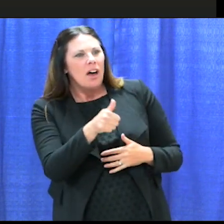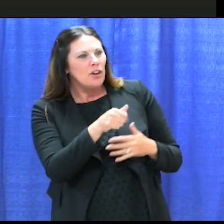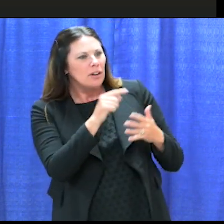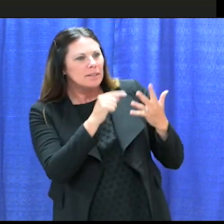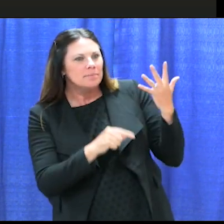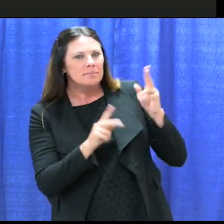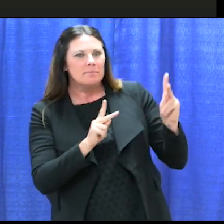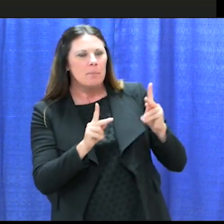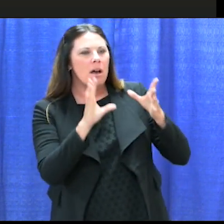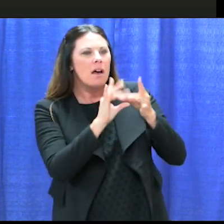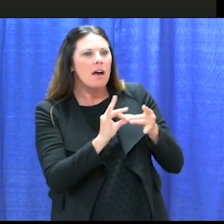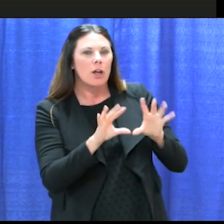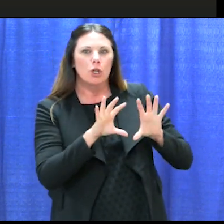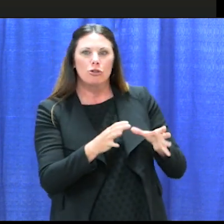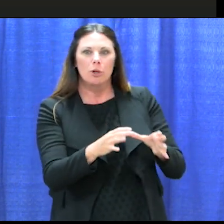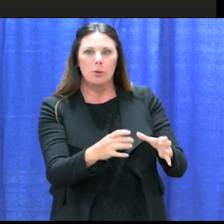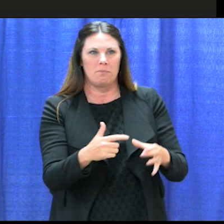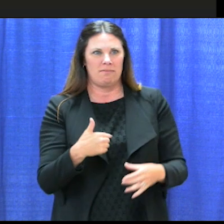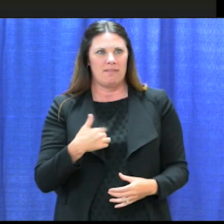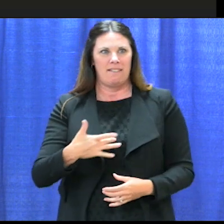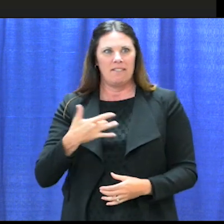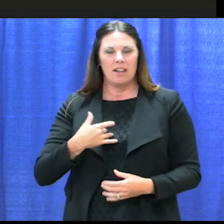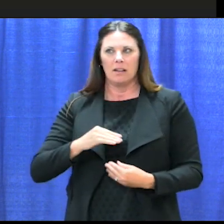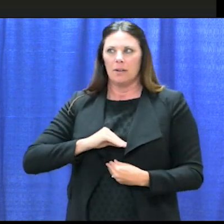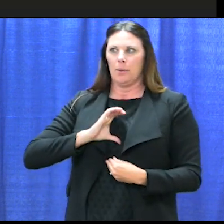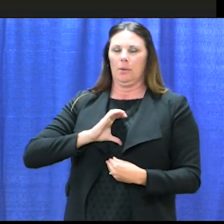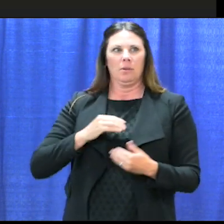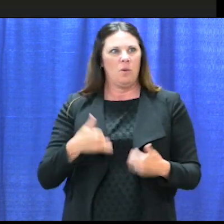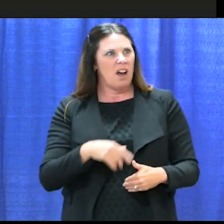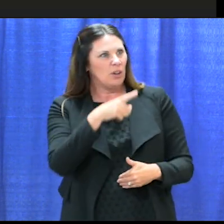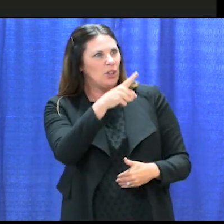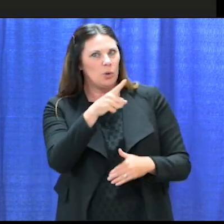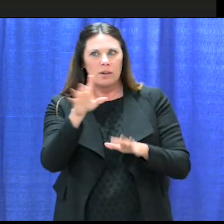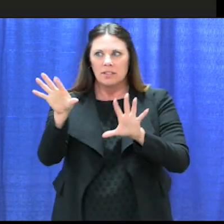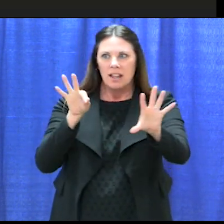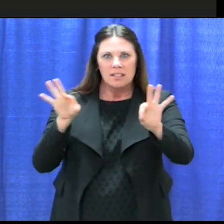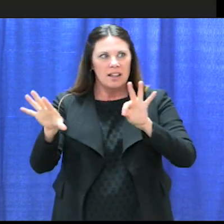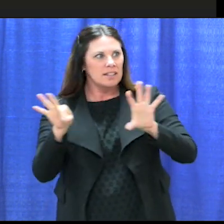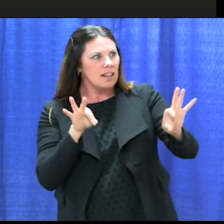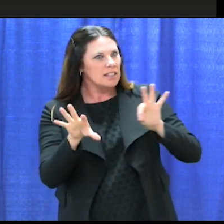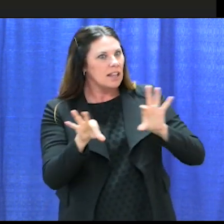For me it's an honor that you've selected many of the legislators to be part of this workgroup.